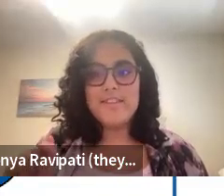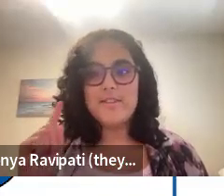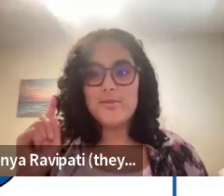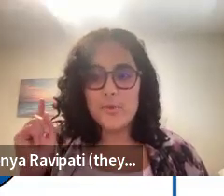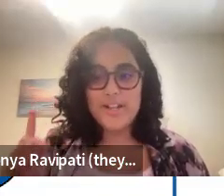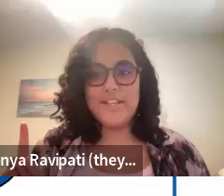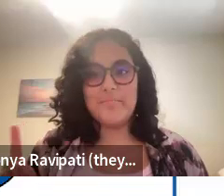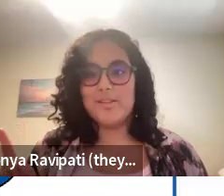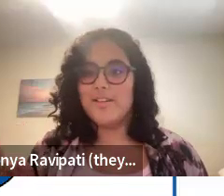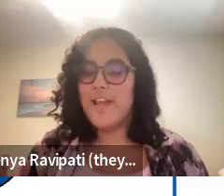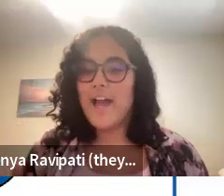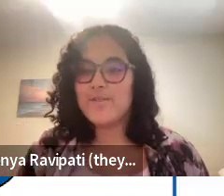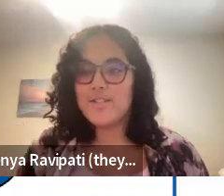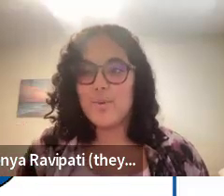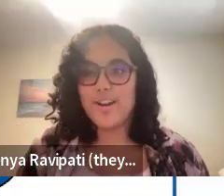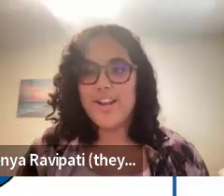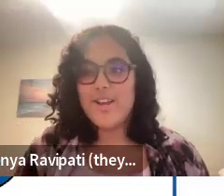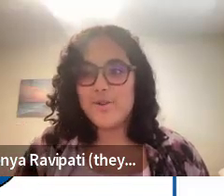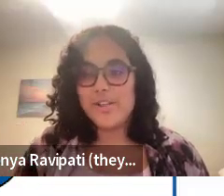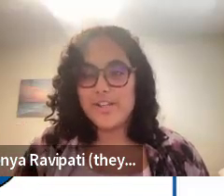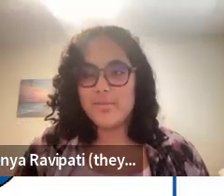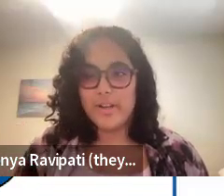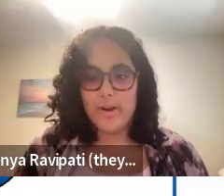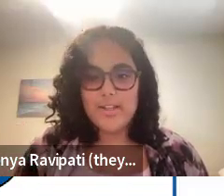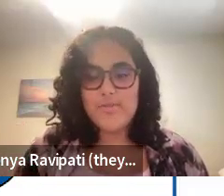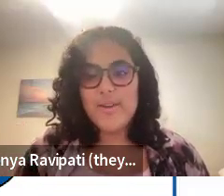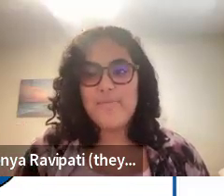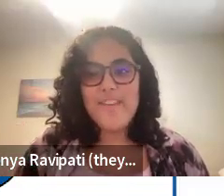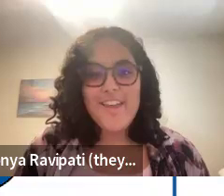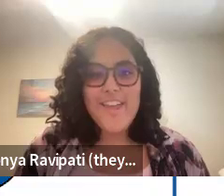This is just one example of the activist spirit during the Disability Rights Movement.